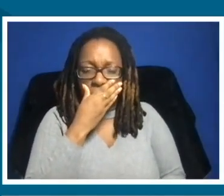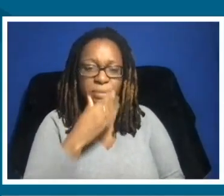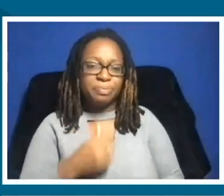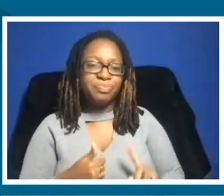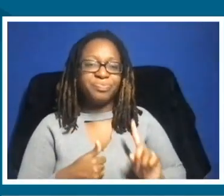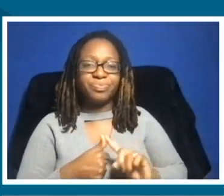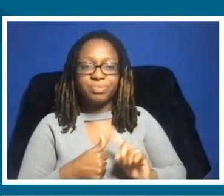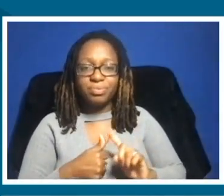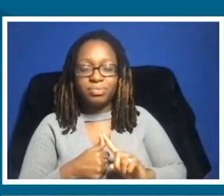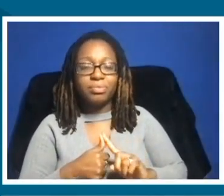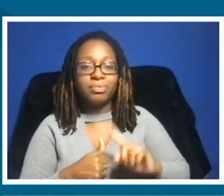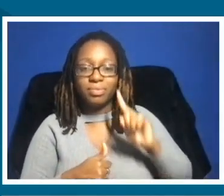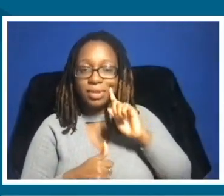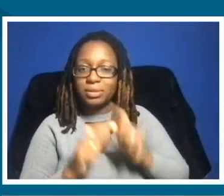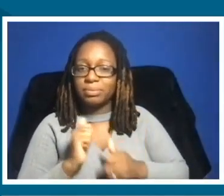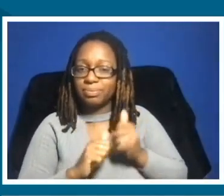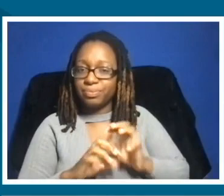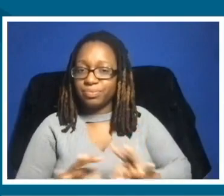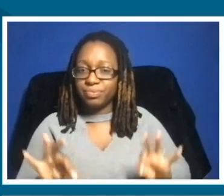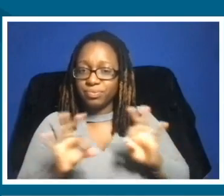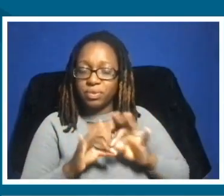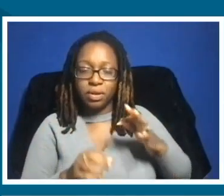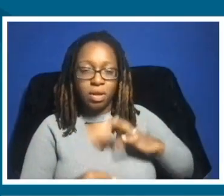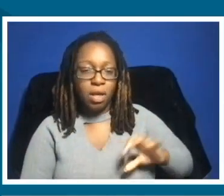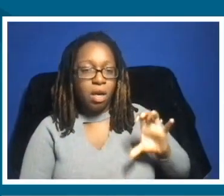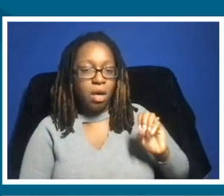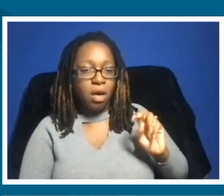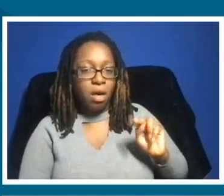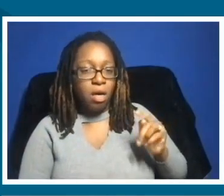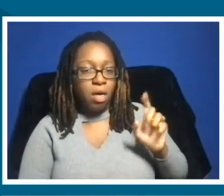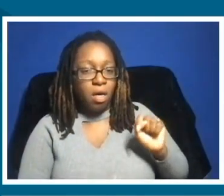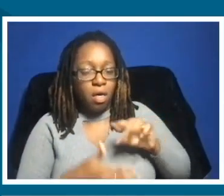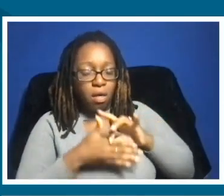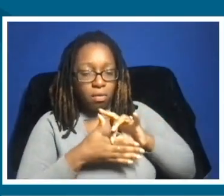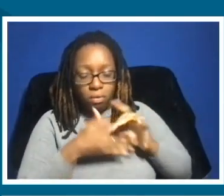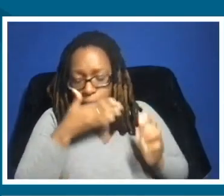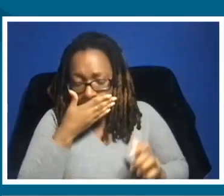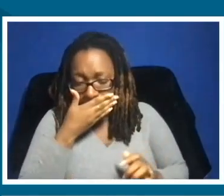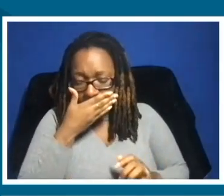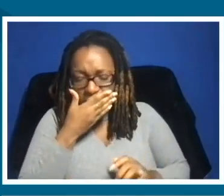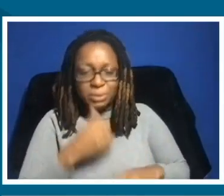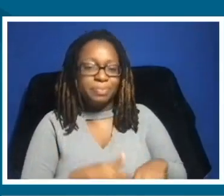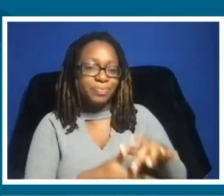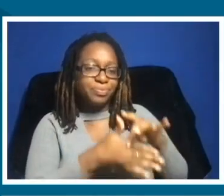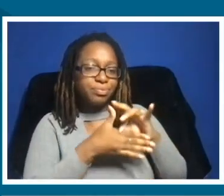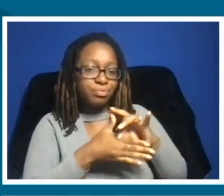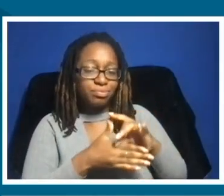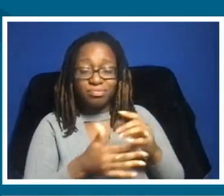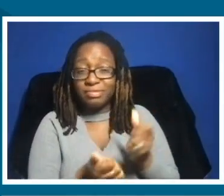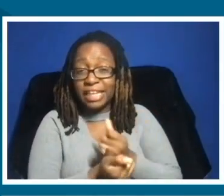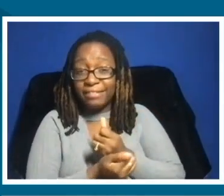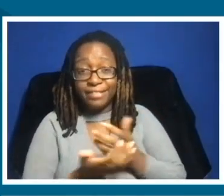i think the most important benefit is context context is everything